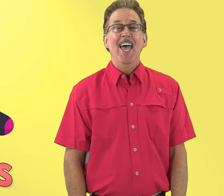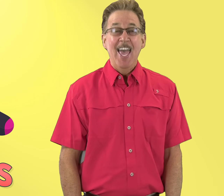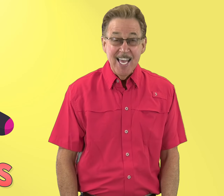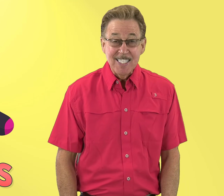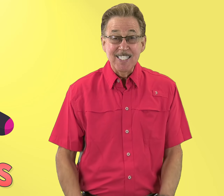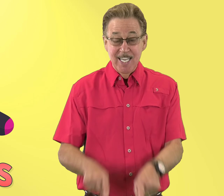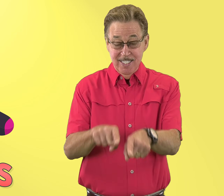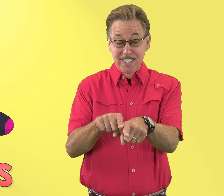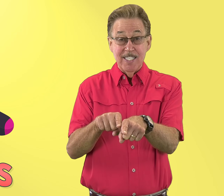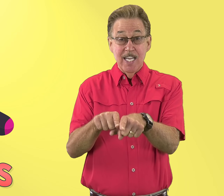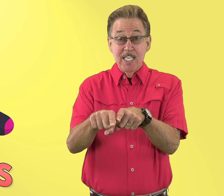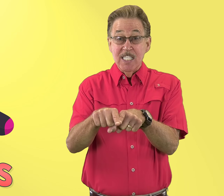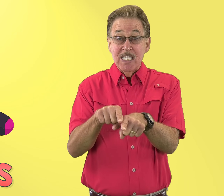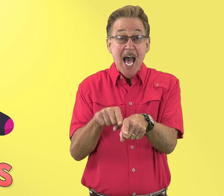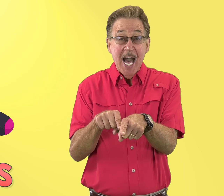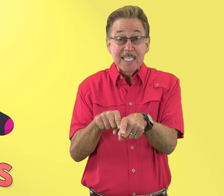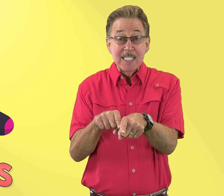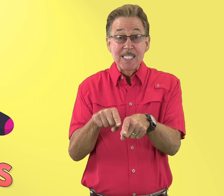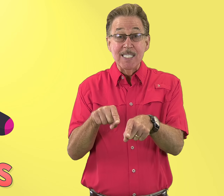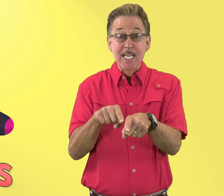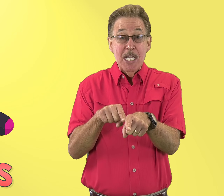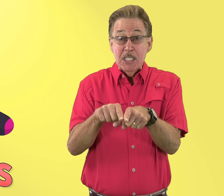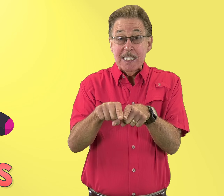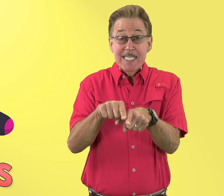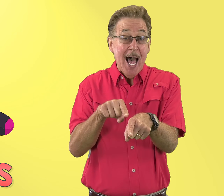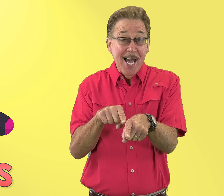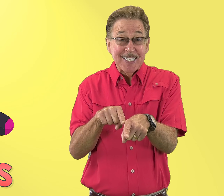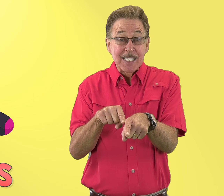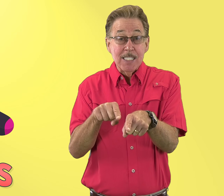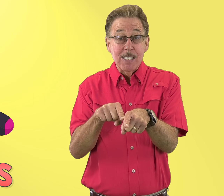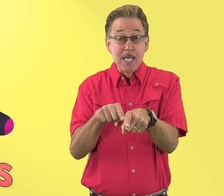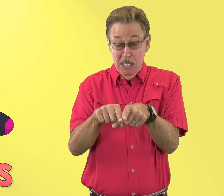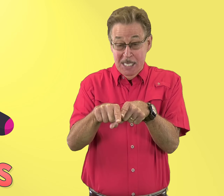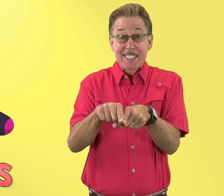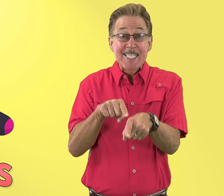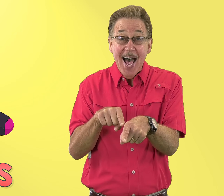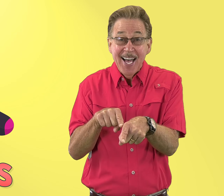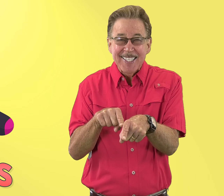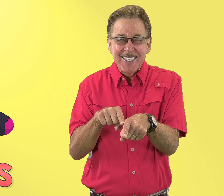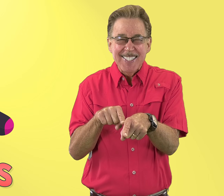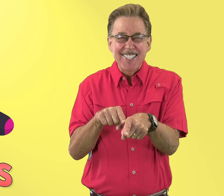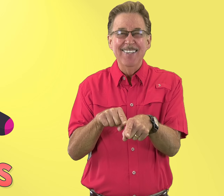S s says /s/ socks, socks, socks